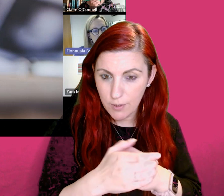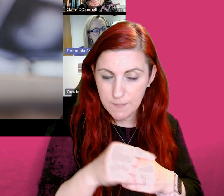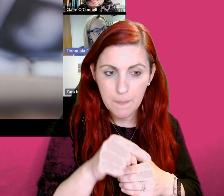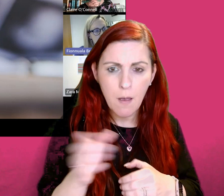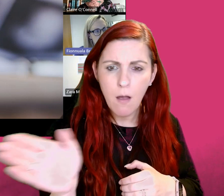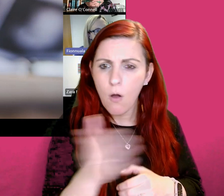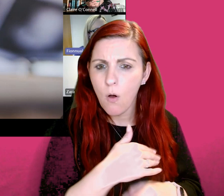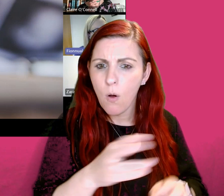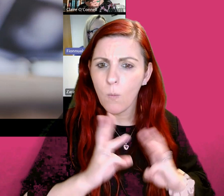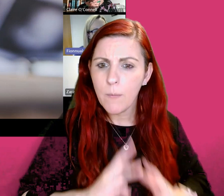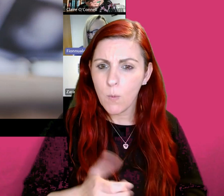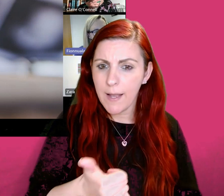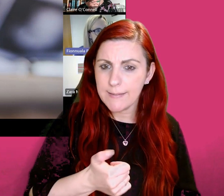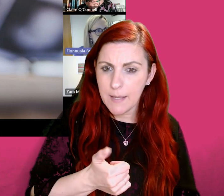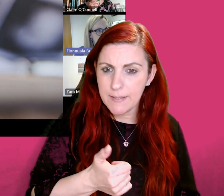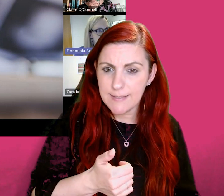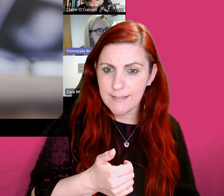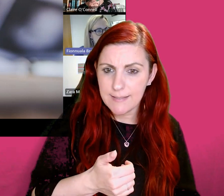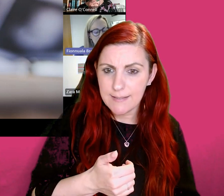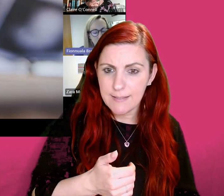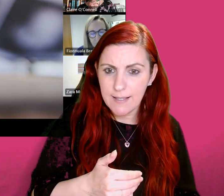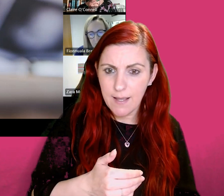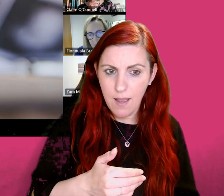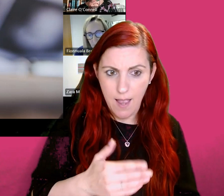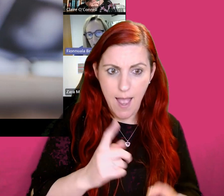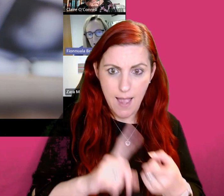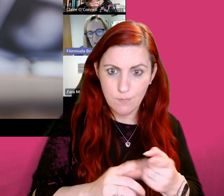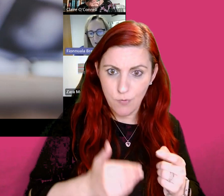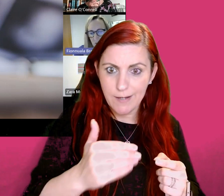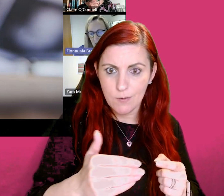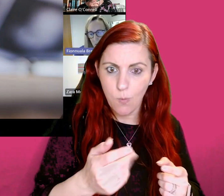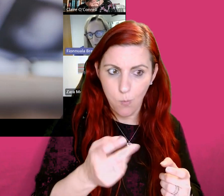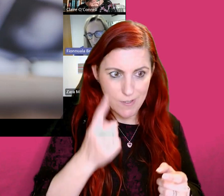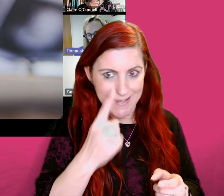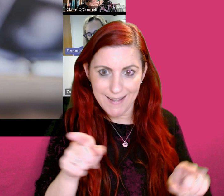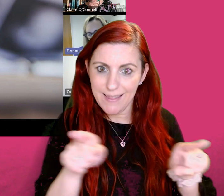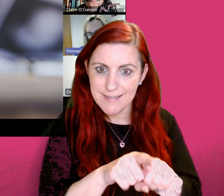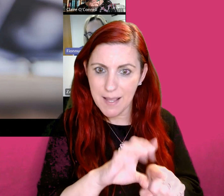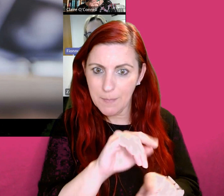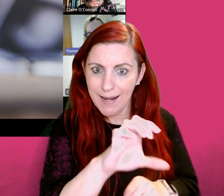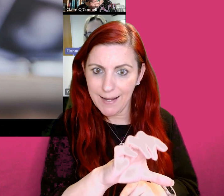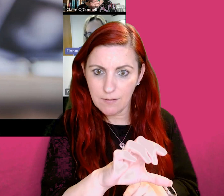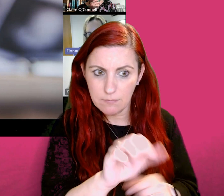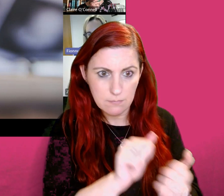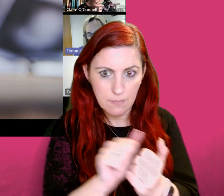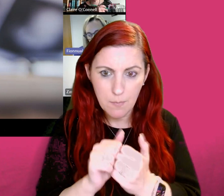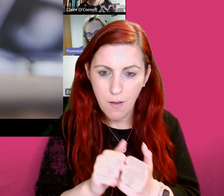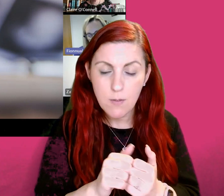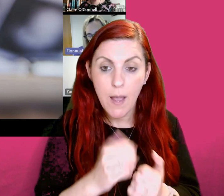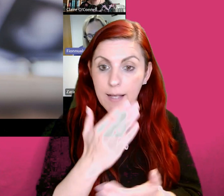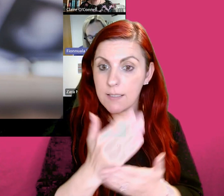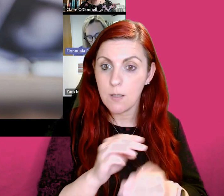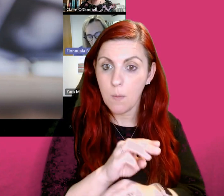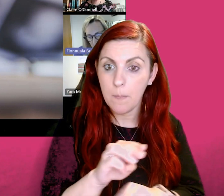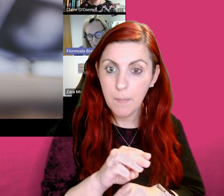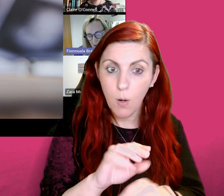and pregnancy were seen in the same clinic and so we had women with who are that extraordinarily